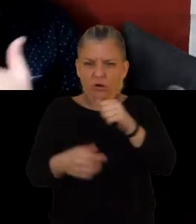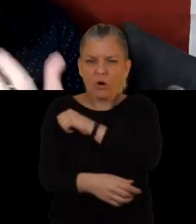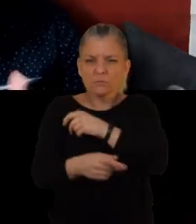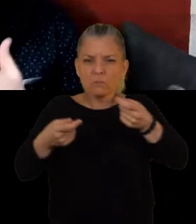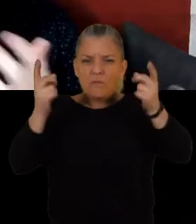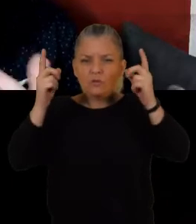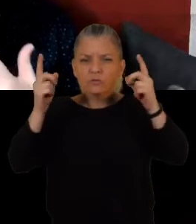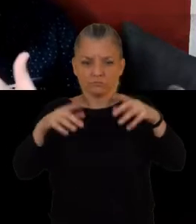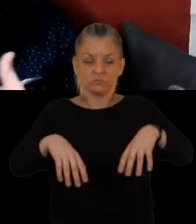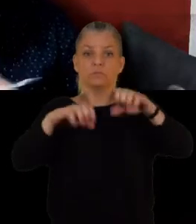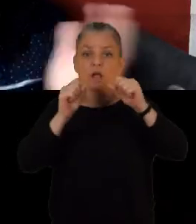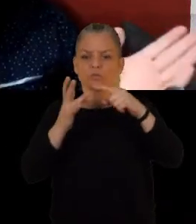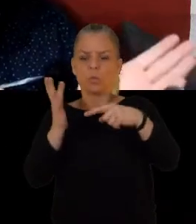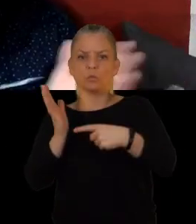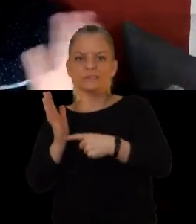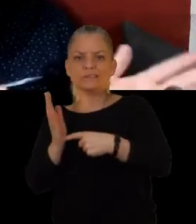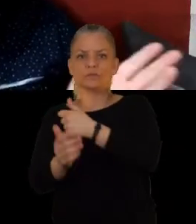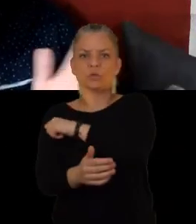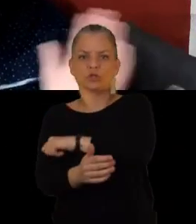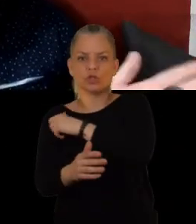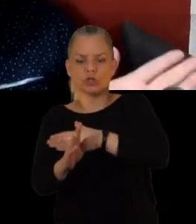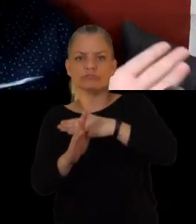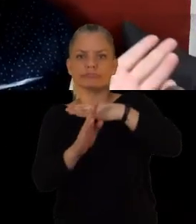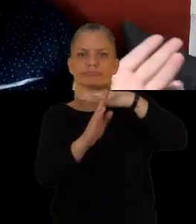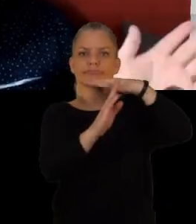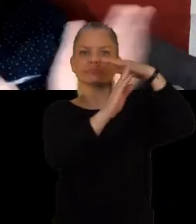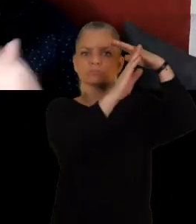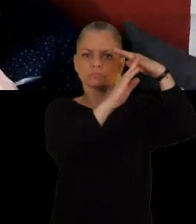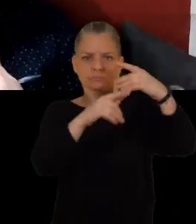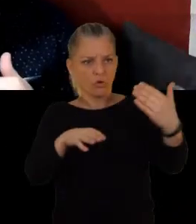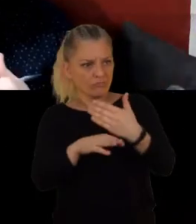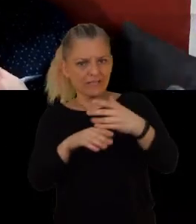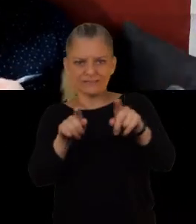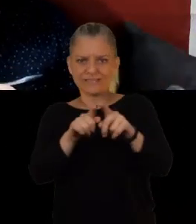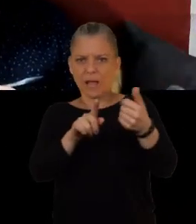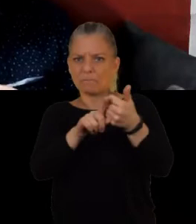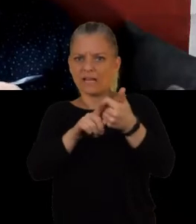are many hospital managers who started off as an ot or a nurse why couldn't the career trajectory